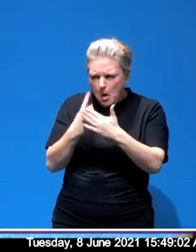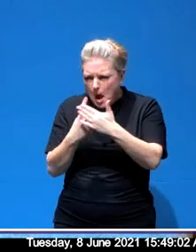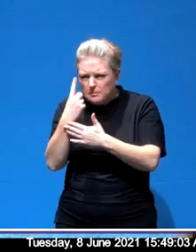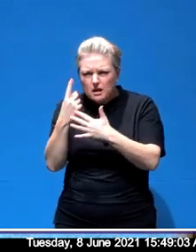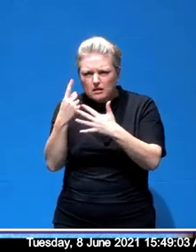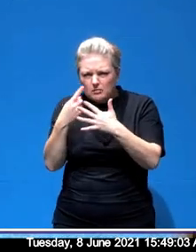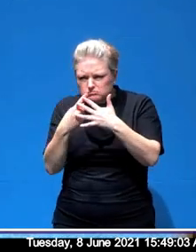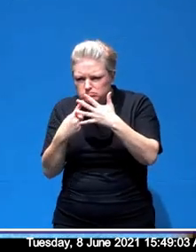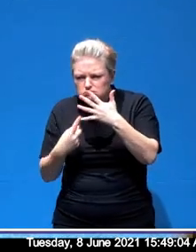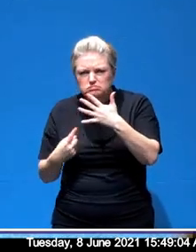Can you see that?